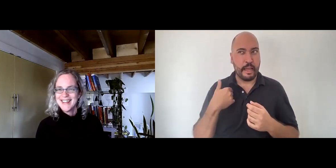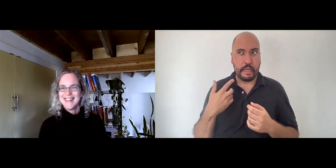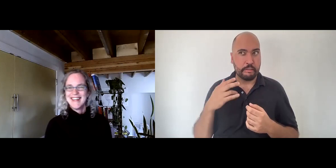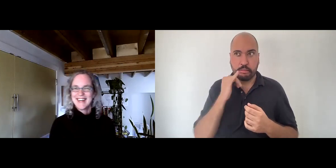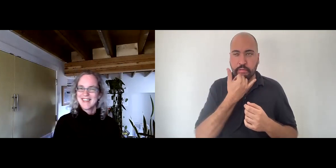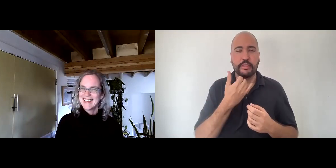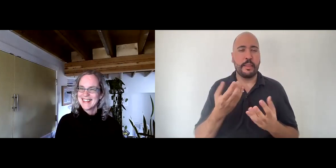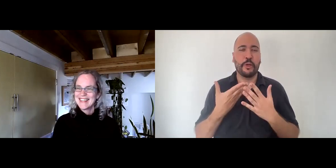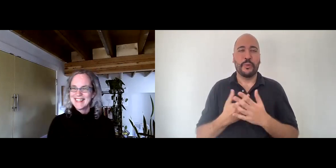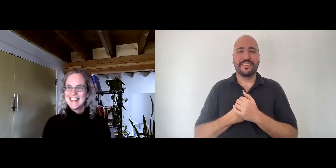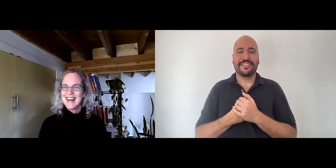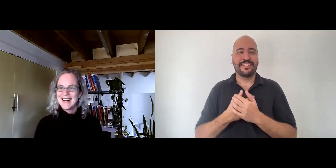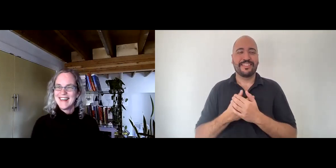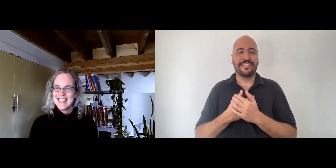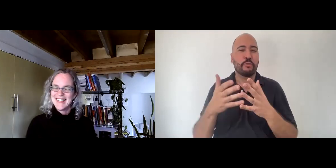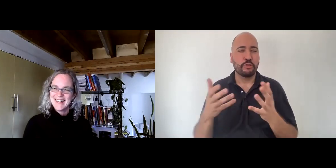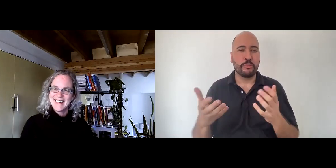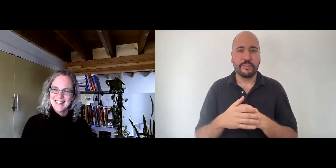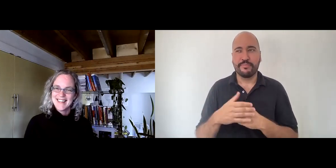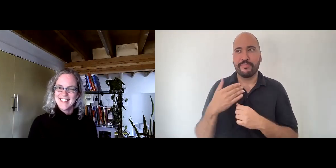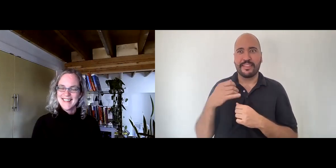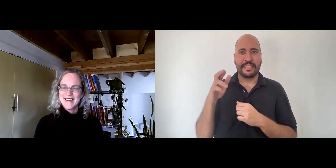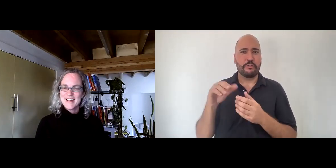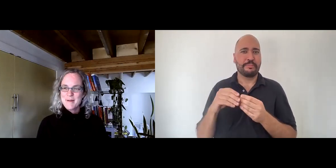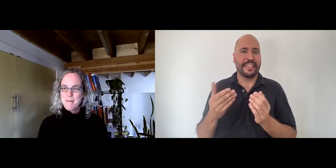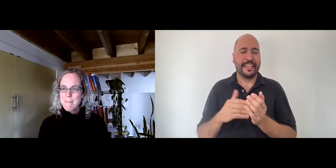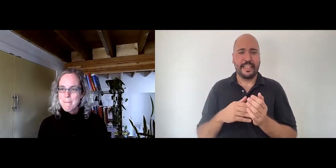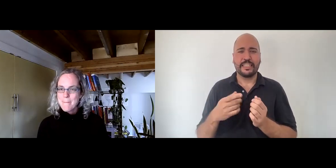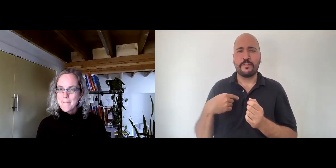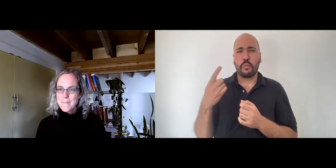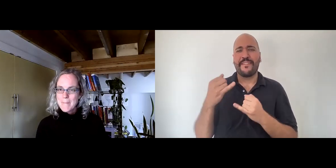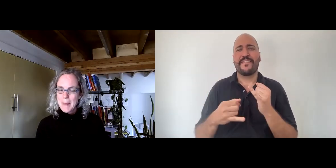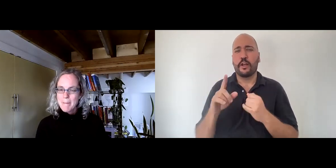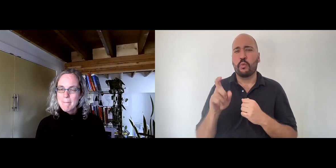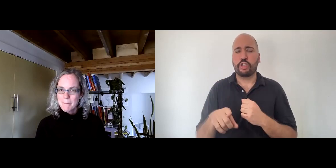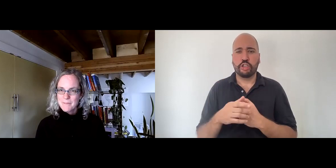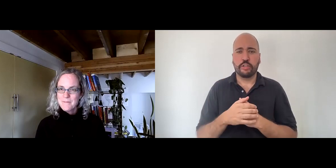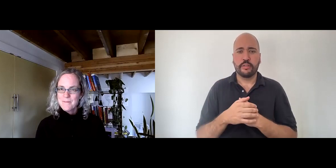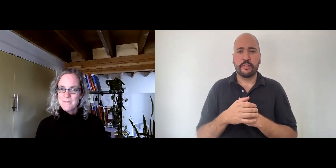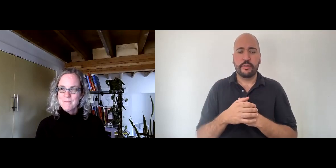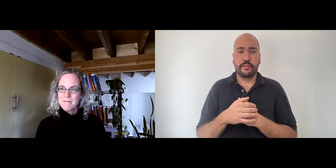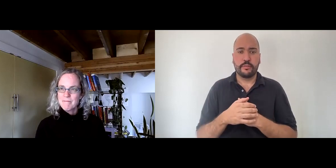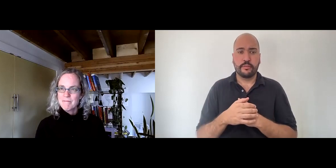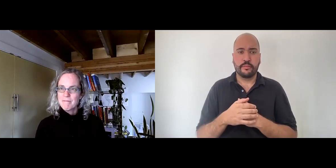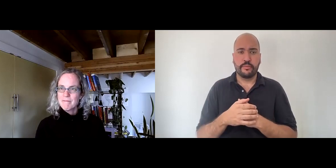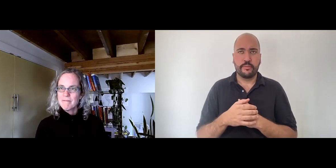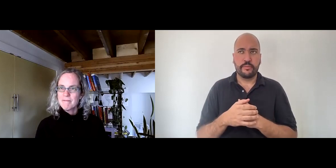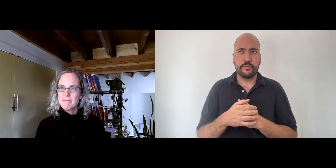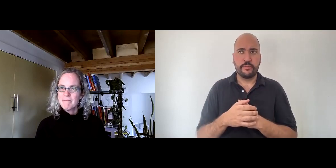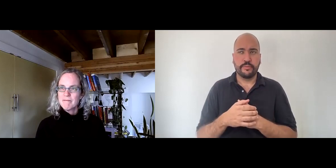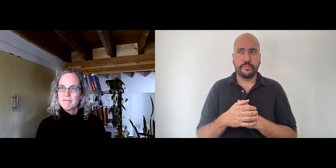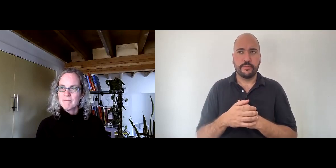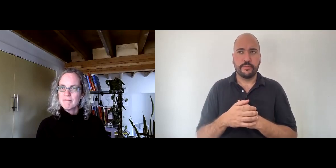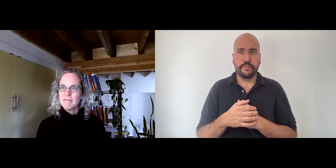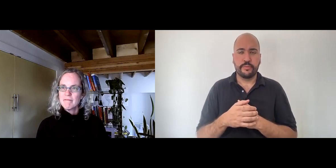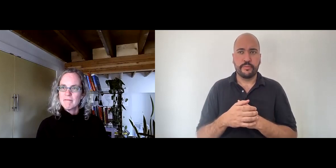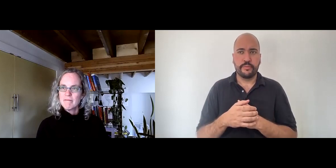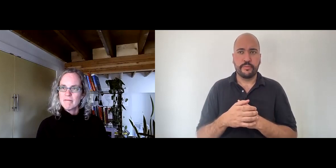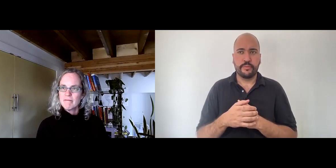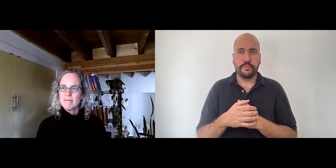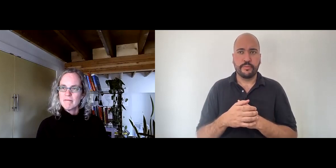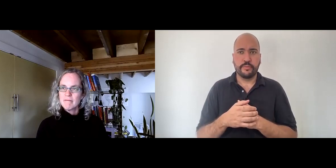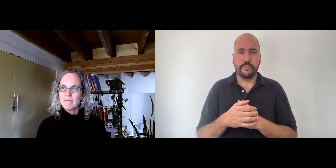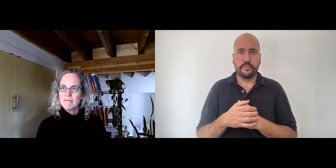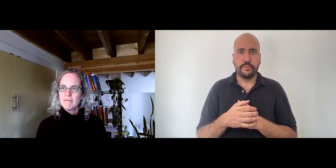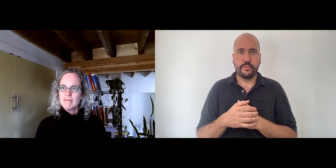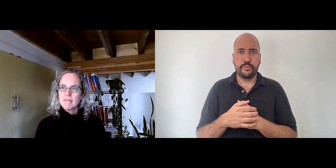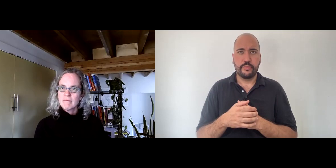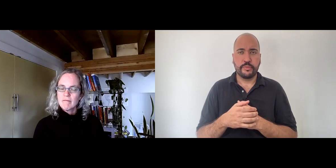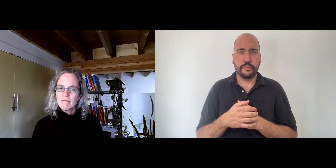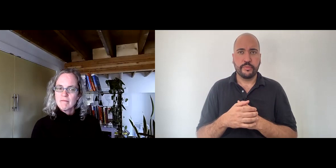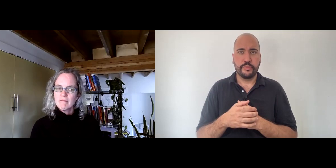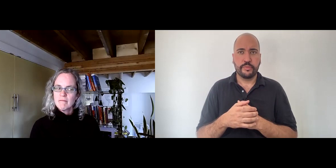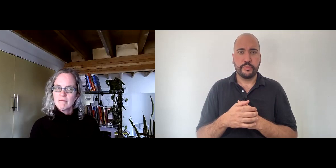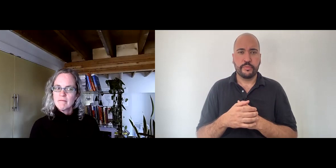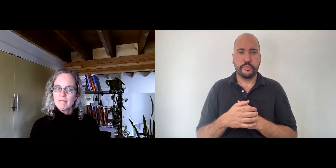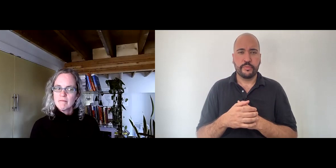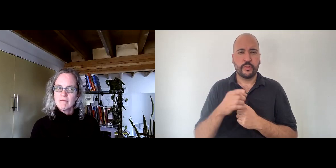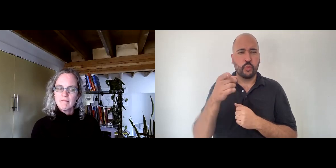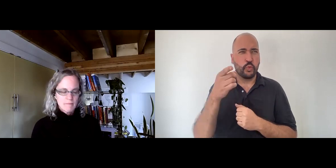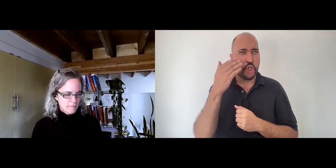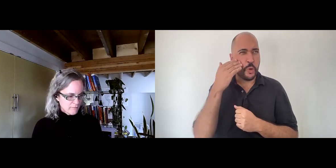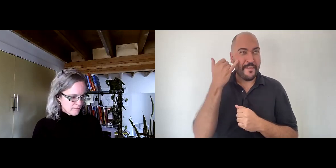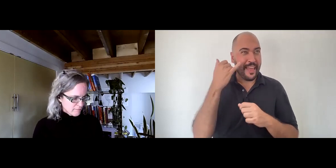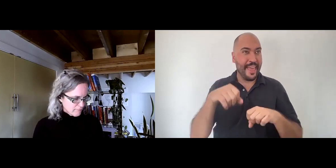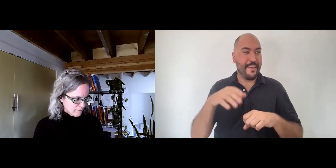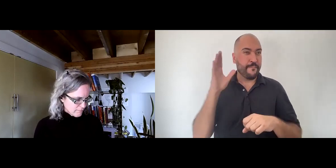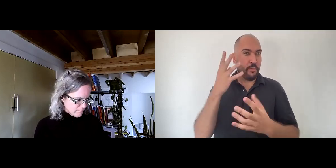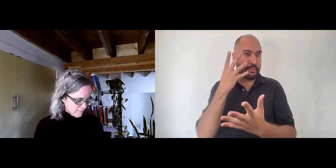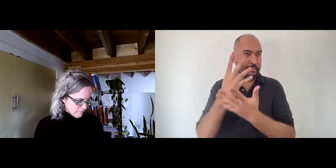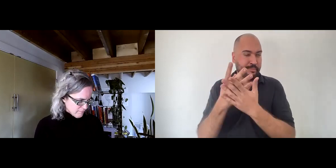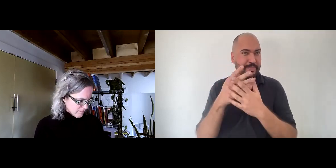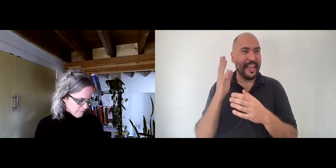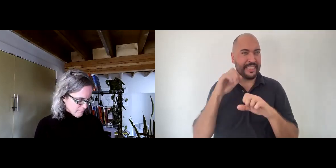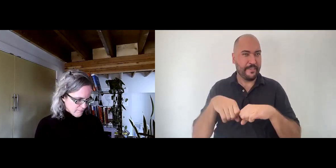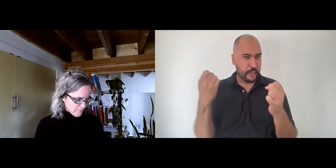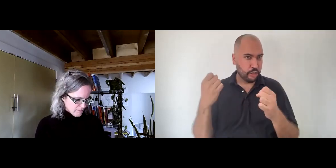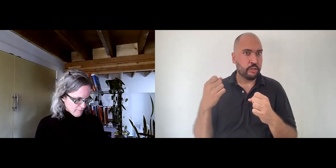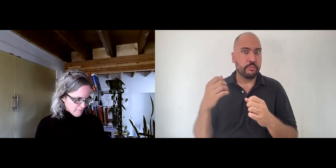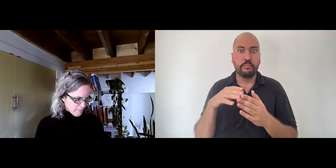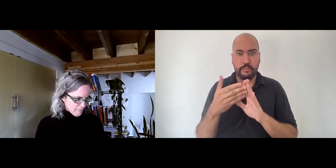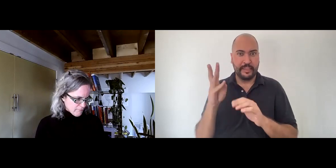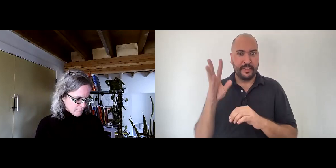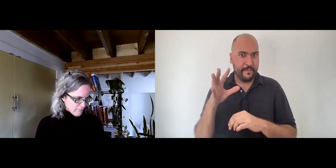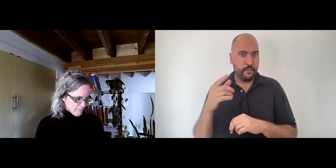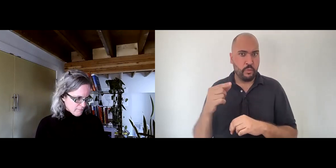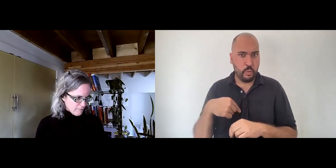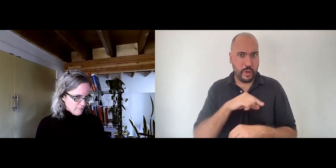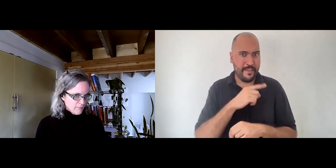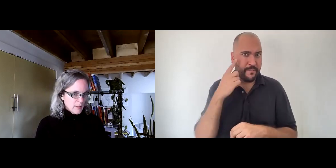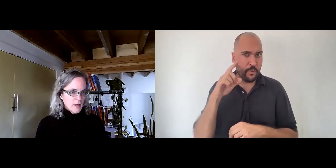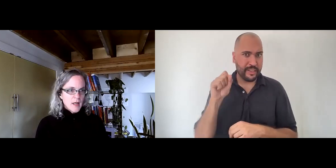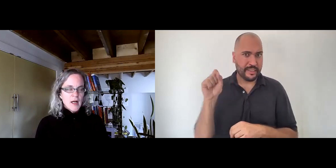This is Ciara peaking again, I have one final question. "Do you happen to know if ex-offenders who are released from jail and reach 65 qualify for SSI?